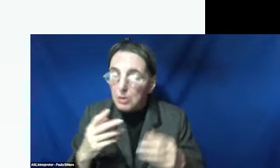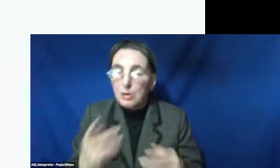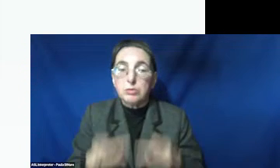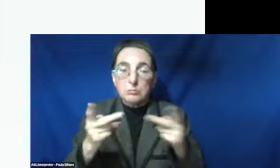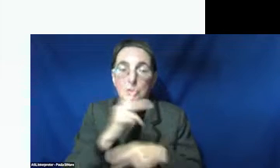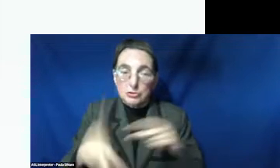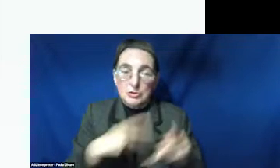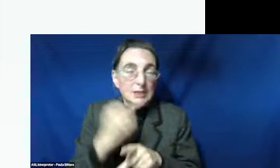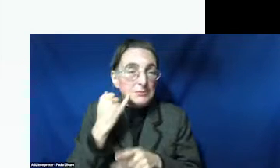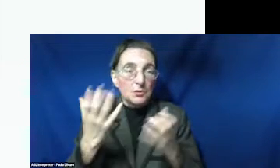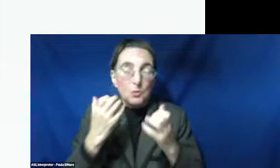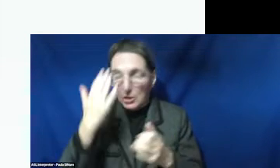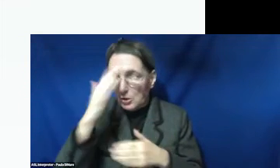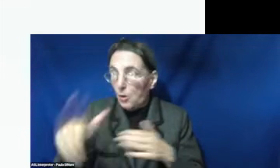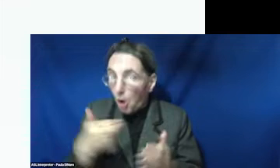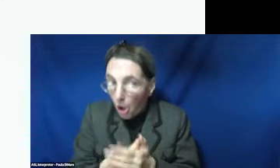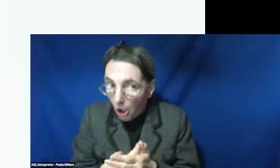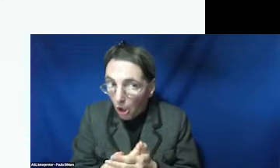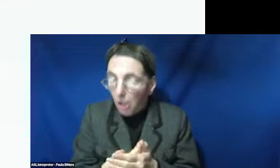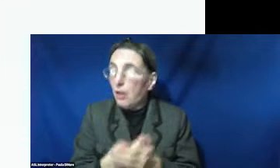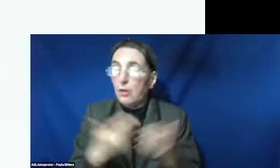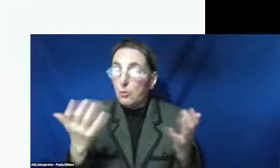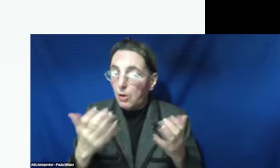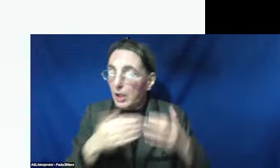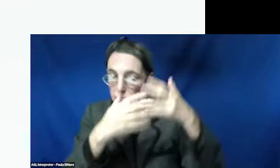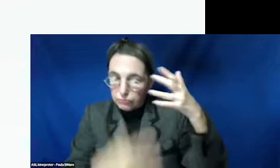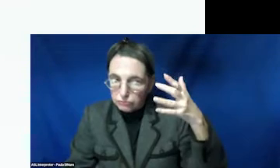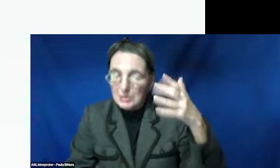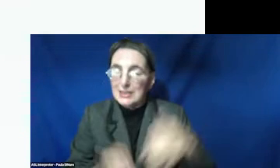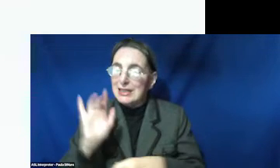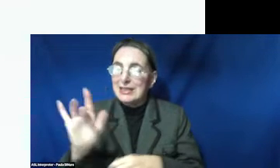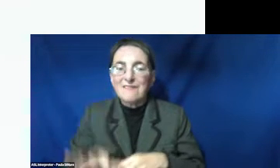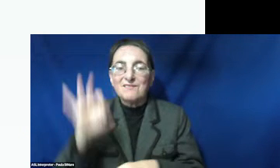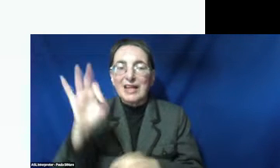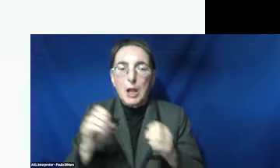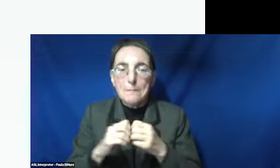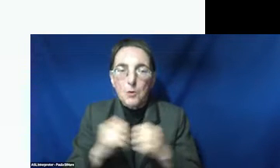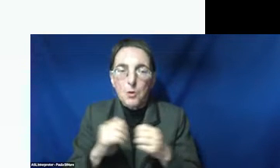you can hover here and click and find out more. And that will take you to the PAPPG section that it relates to.